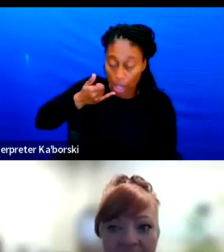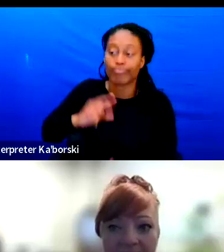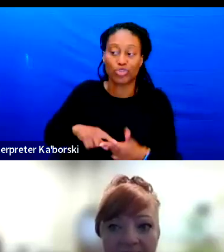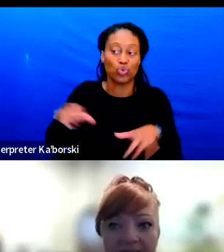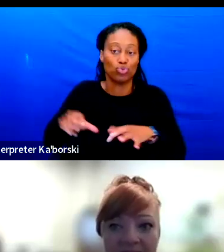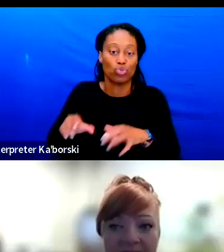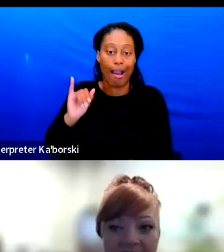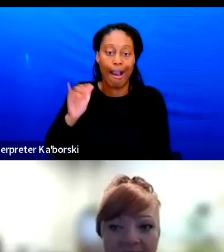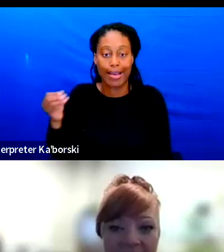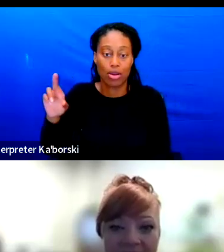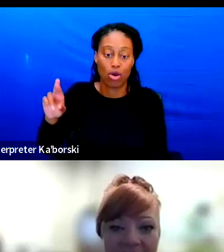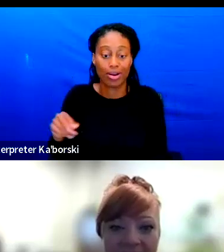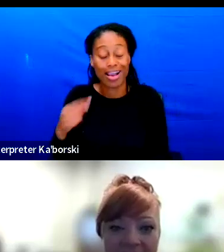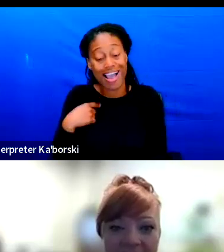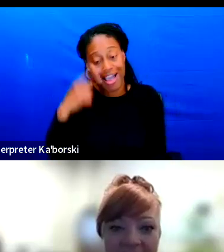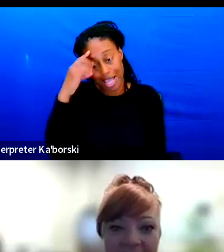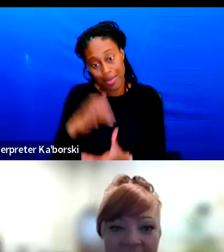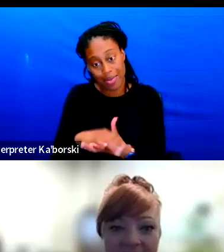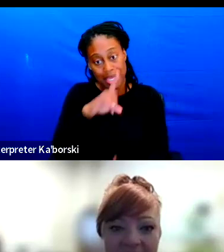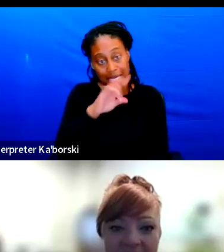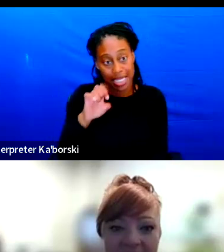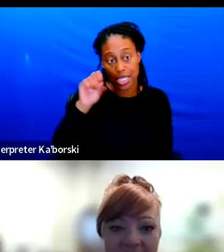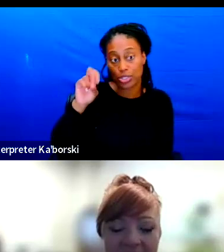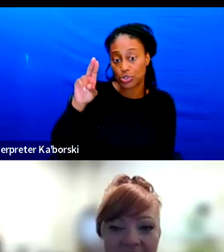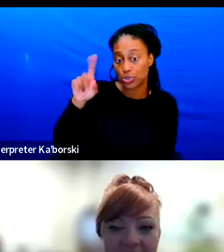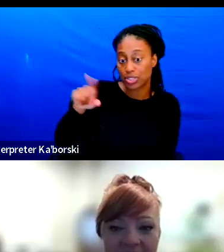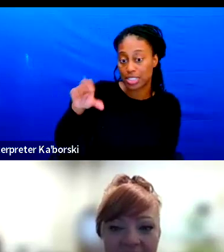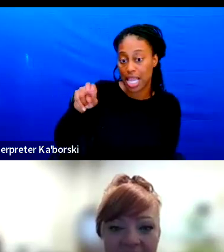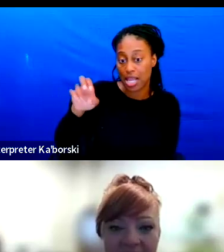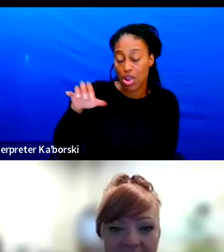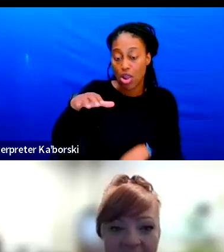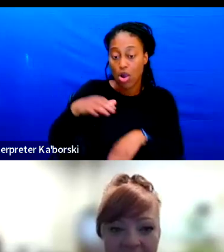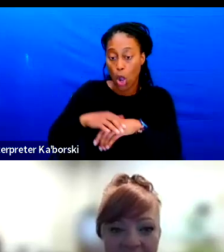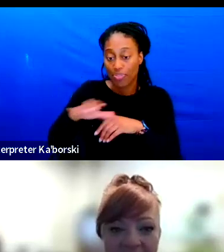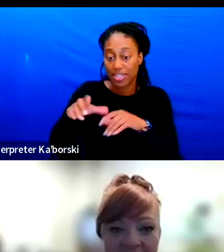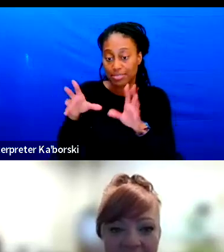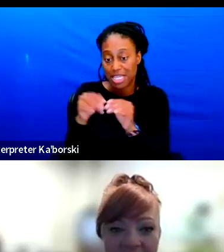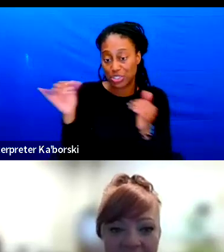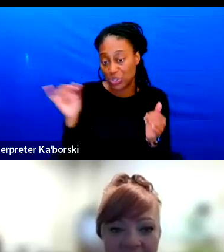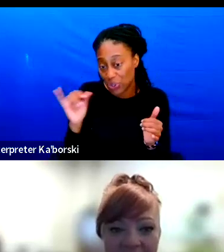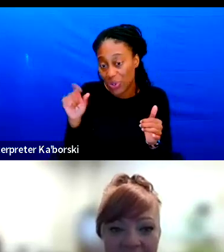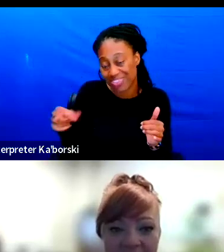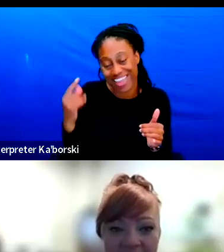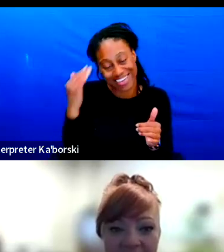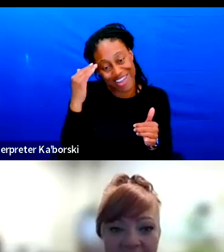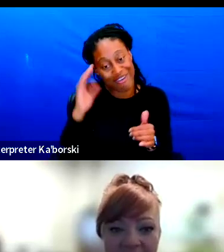Jenise Brassell: and I believe Dee and Suzanne are on the call, too, so they can Jenise Brassell: attest to what I'm saying.